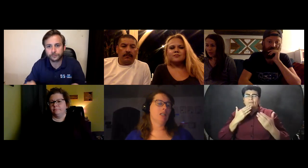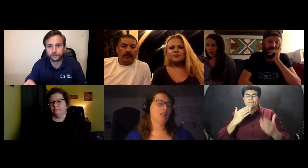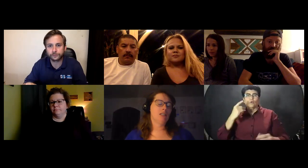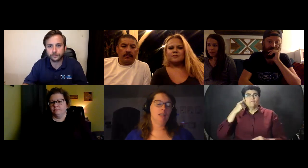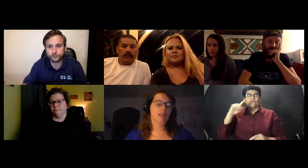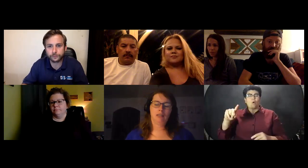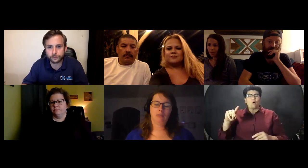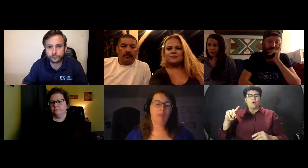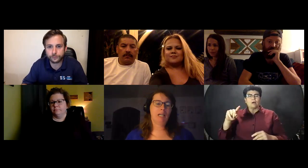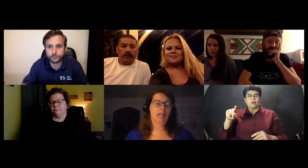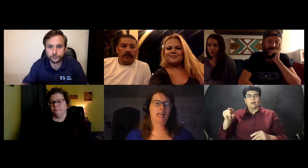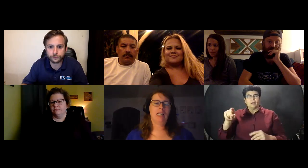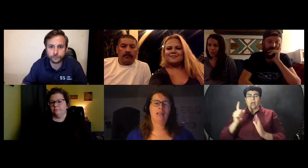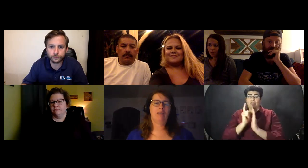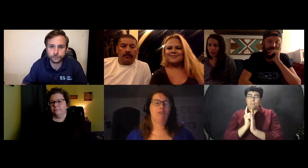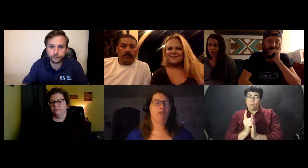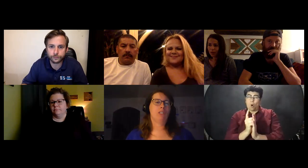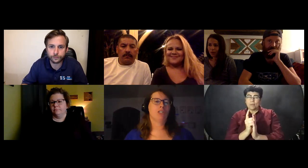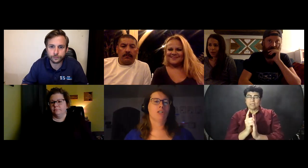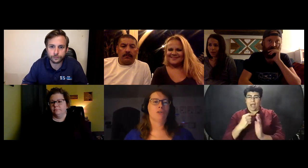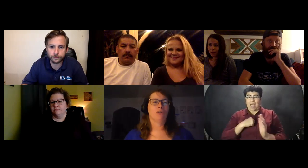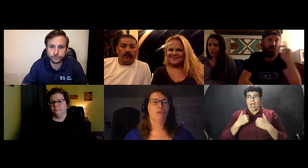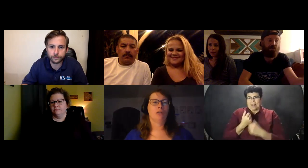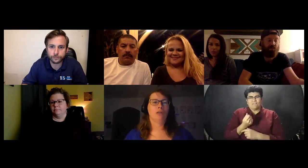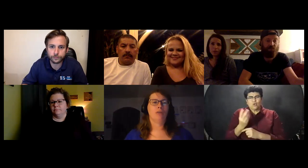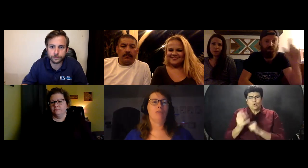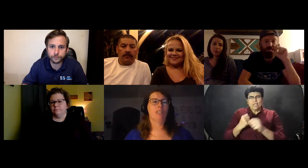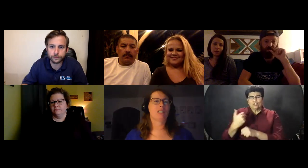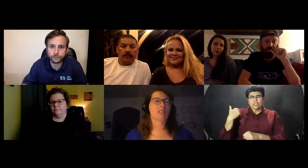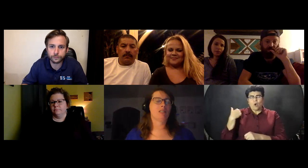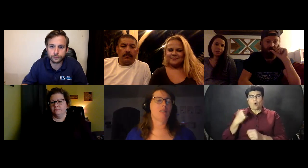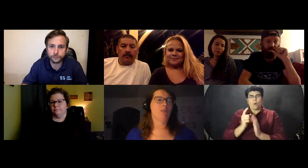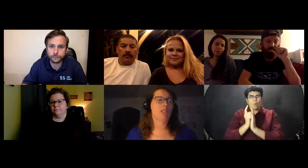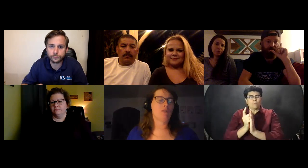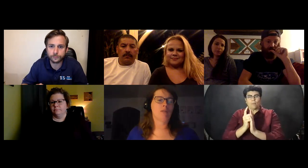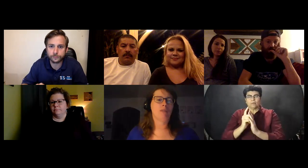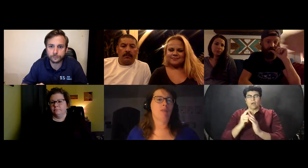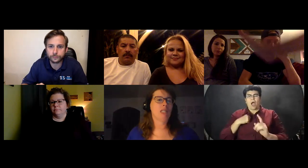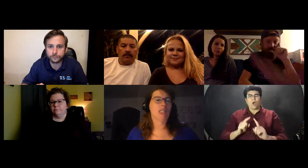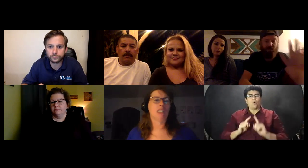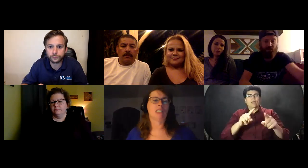the the moment i had a few years ago